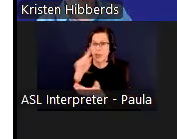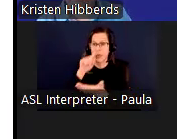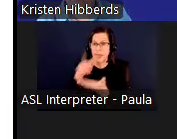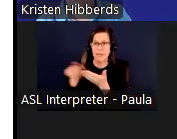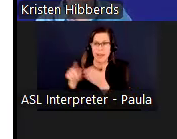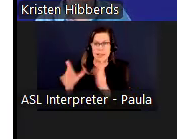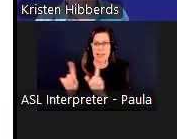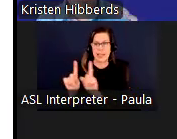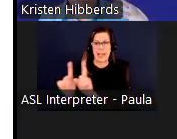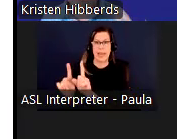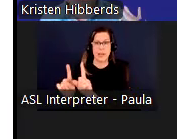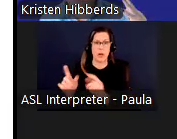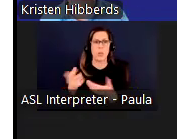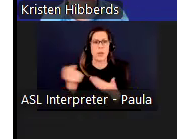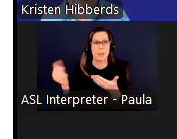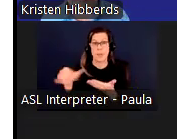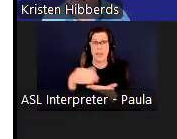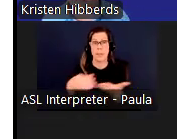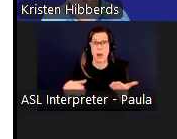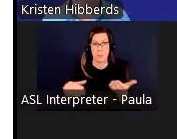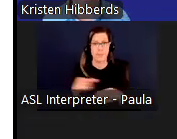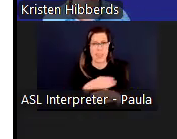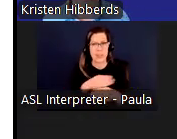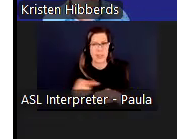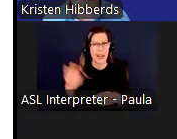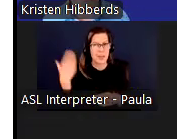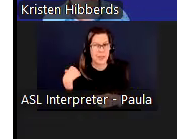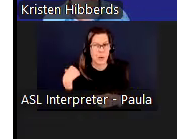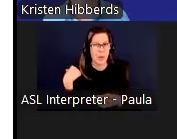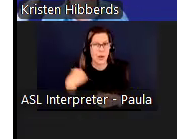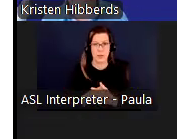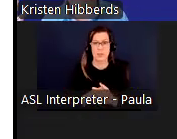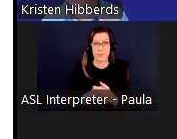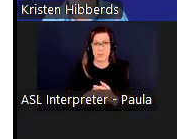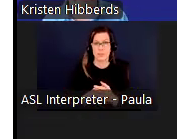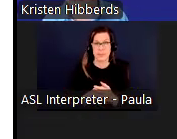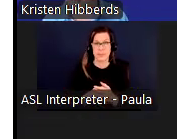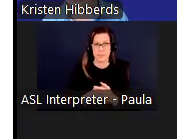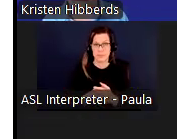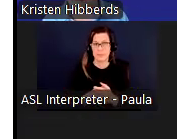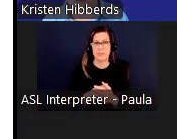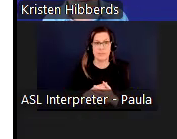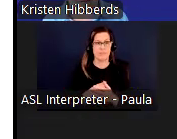So as I shared before, you know, this was ambiguity that we found during